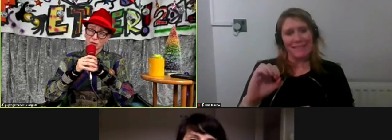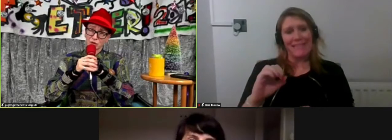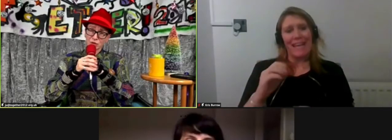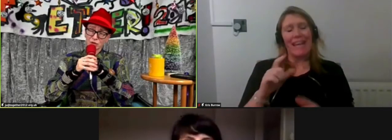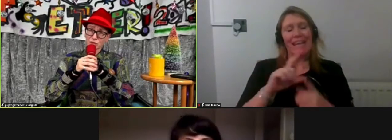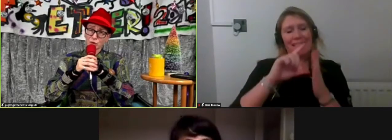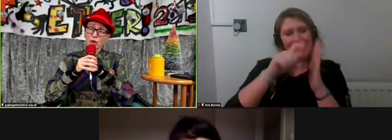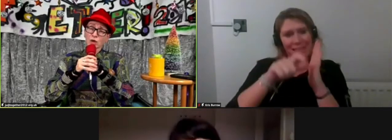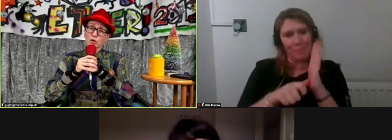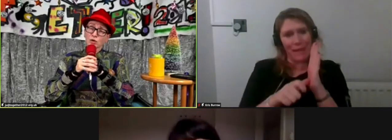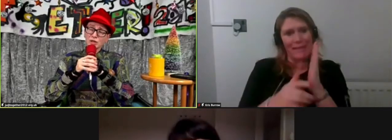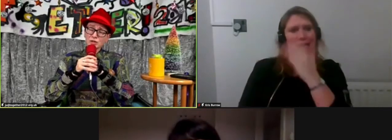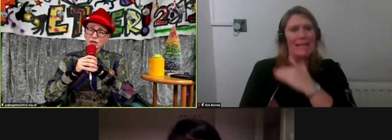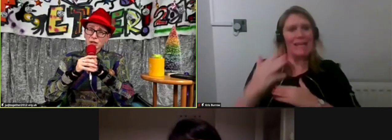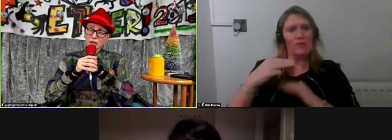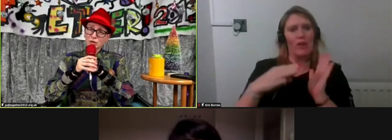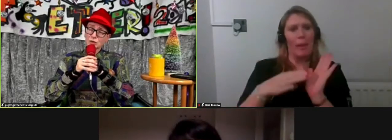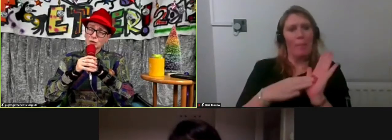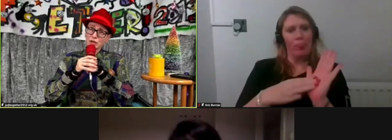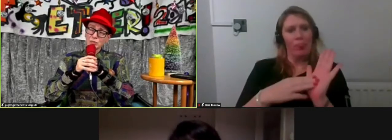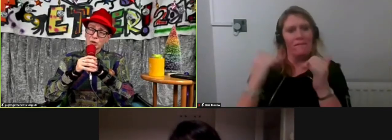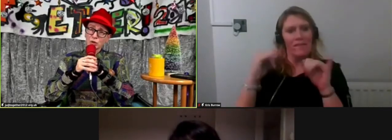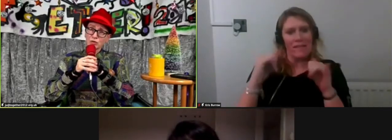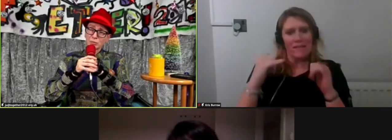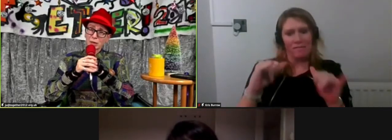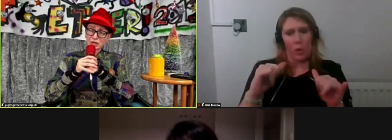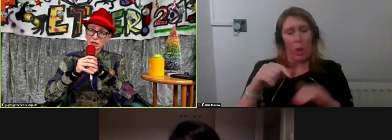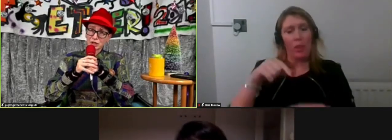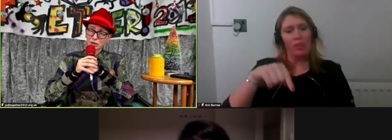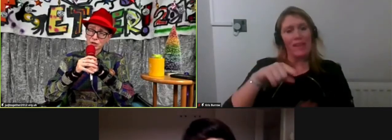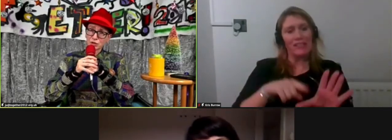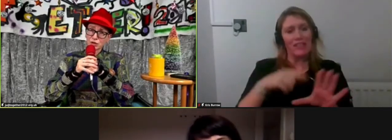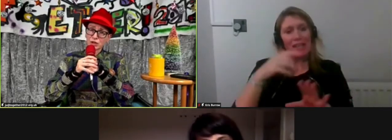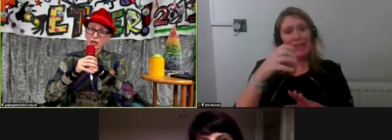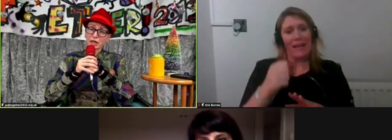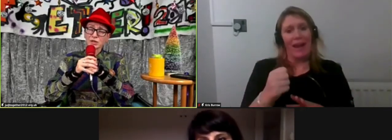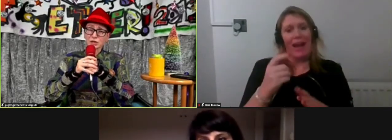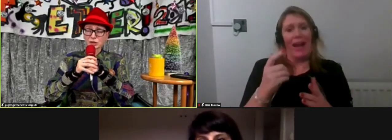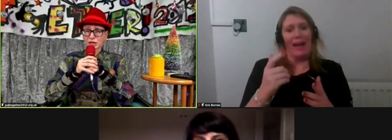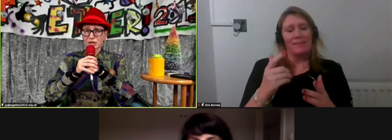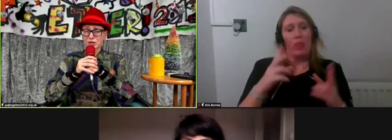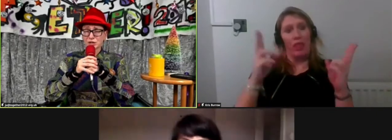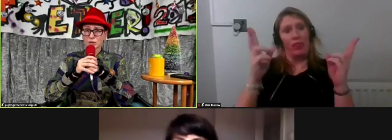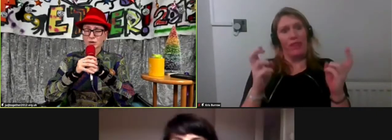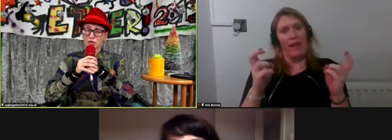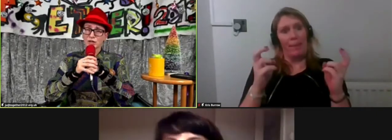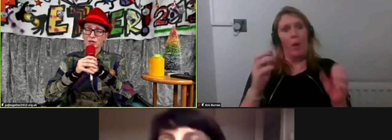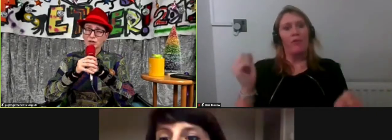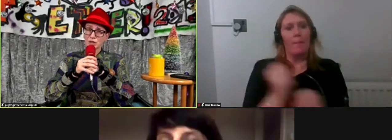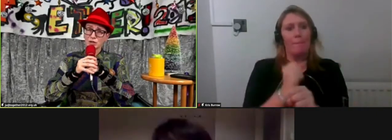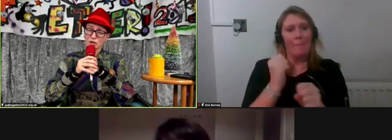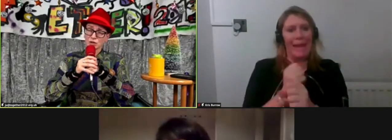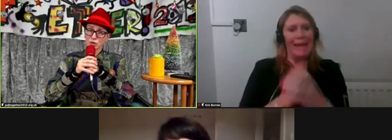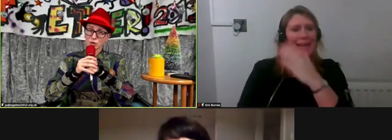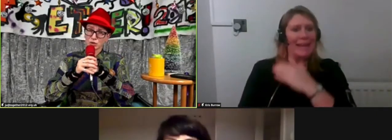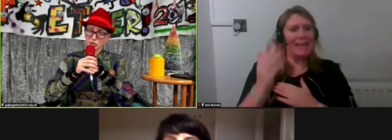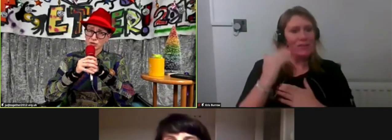Month Festival. This year has the theme of Making History and today's event is no